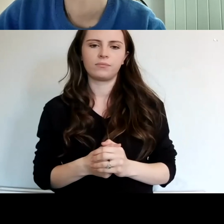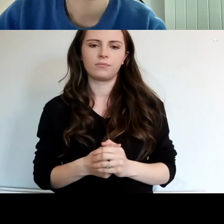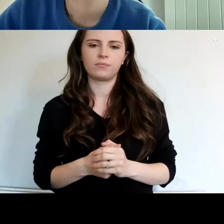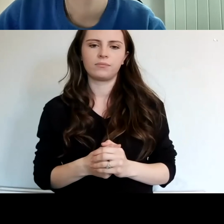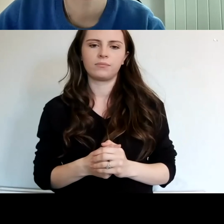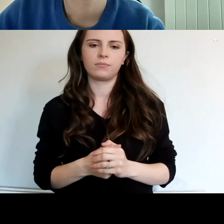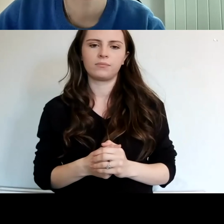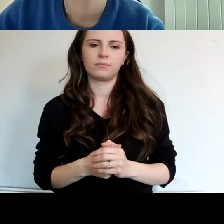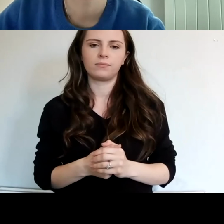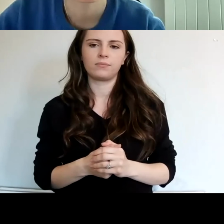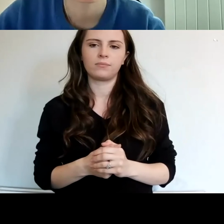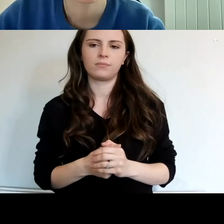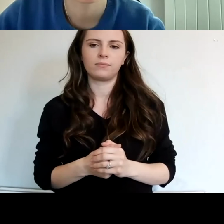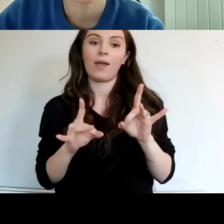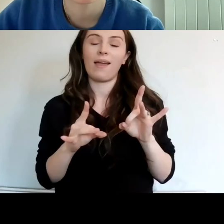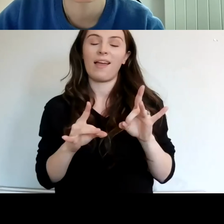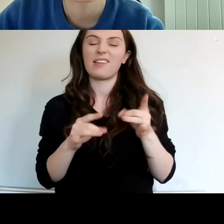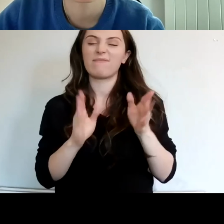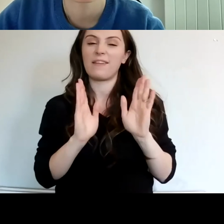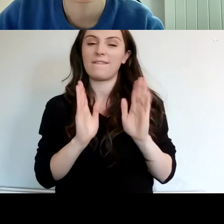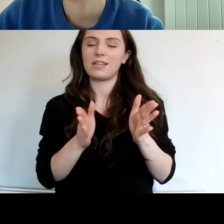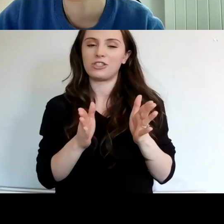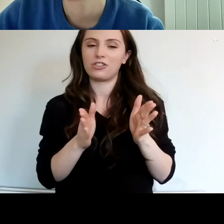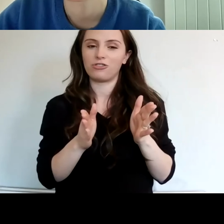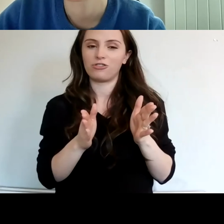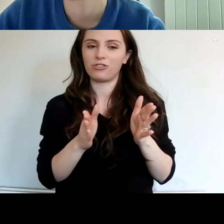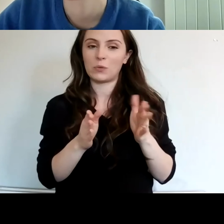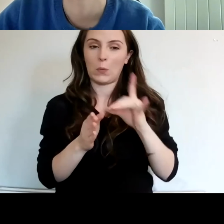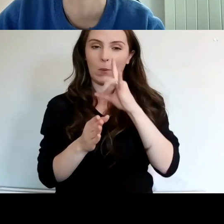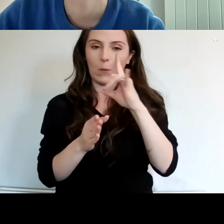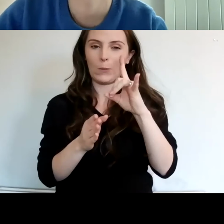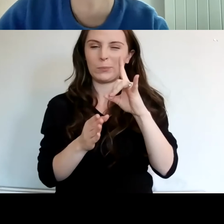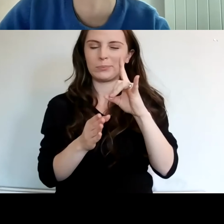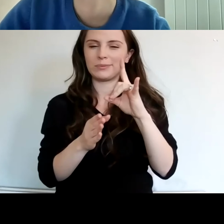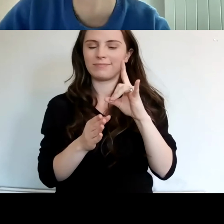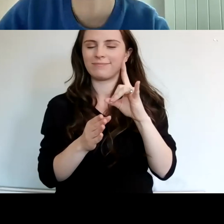OK, I will finish on this. I hope I kept within the time limit